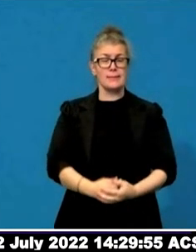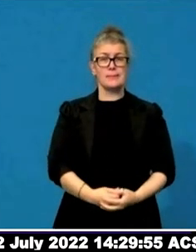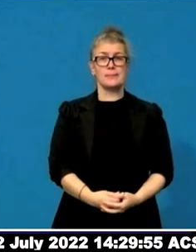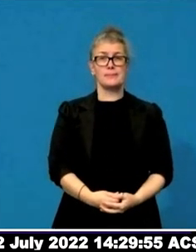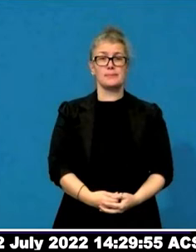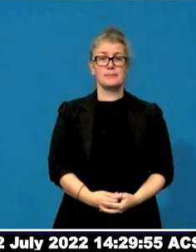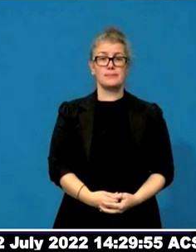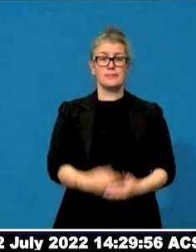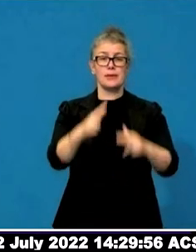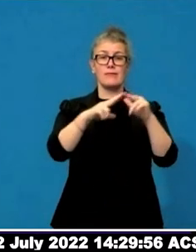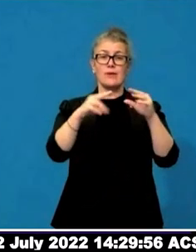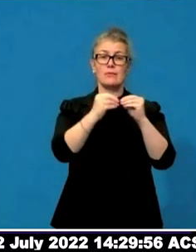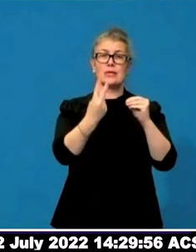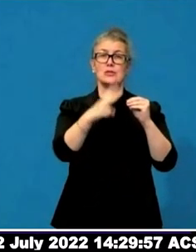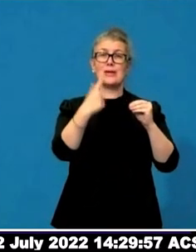February 27, 2019.